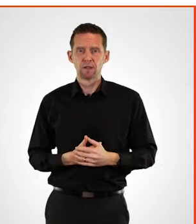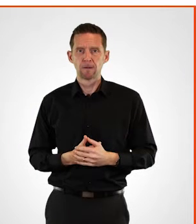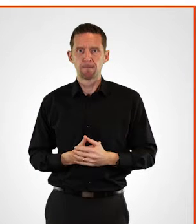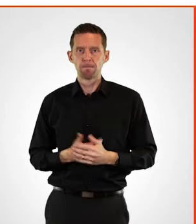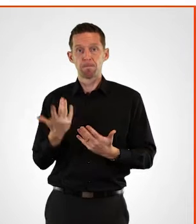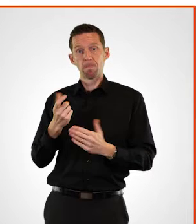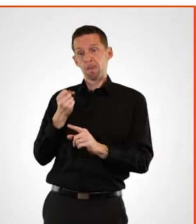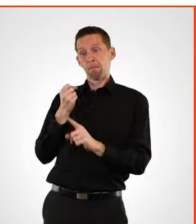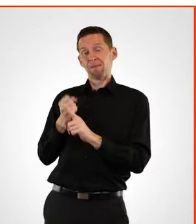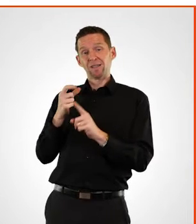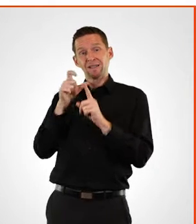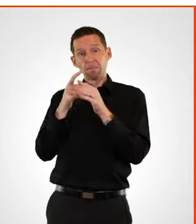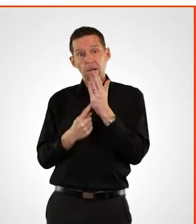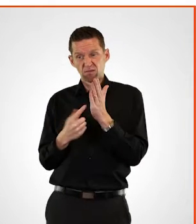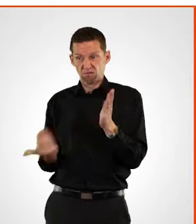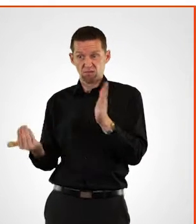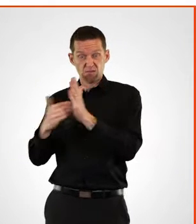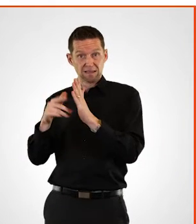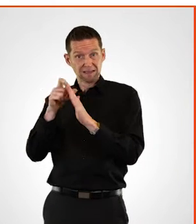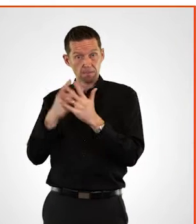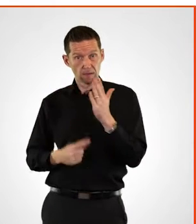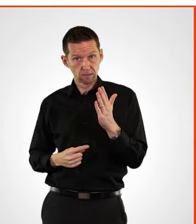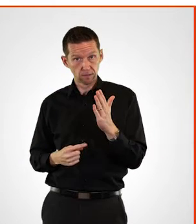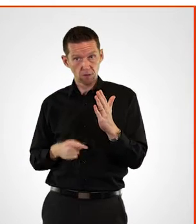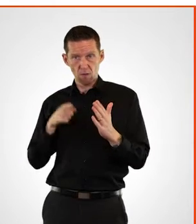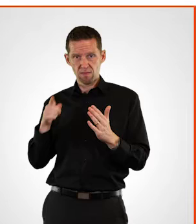The impact of a disability, an additional disability,